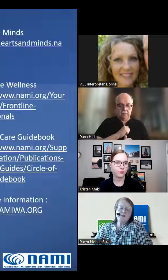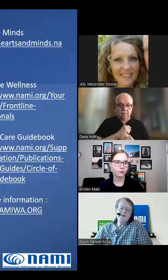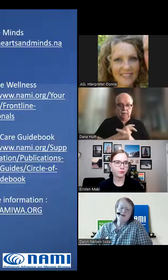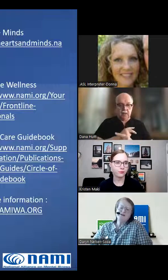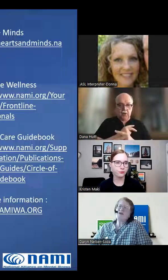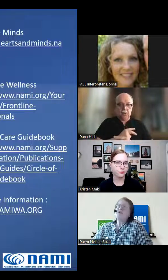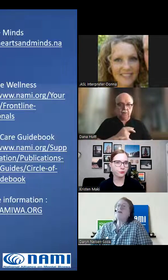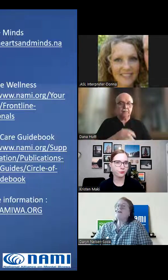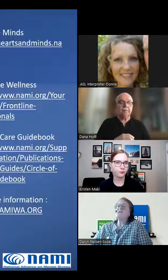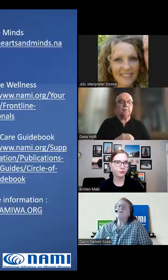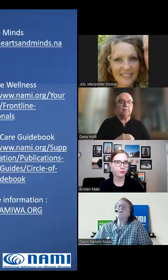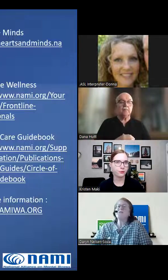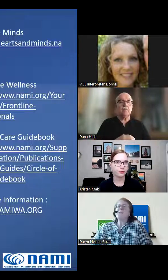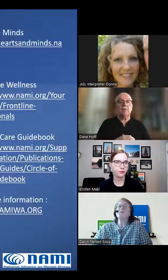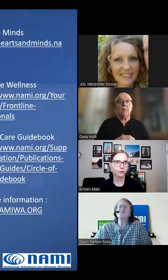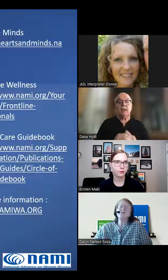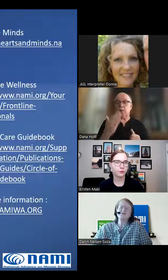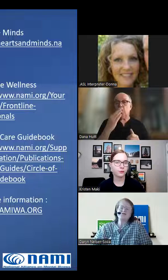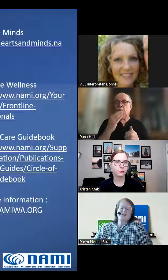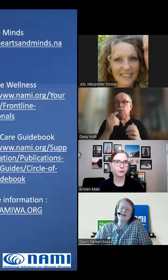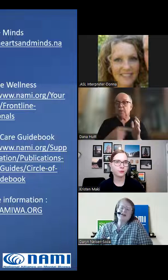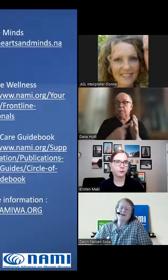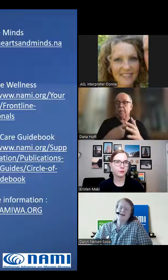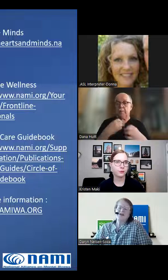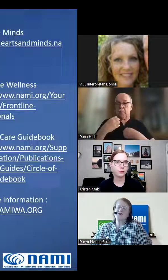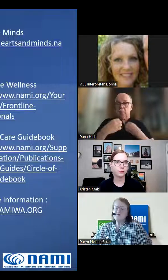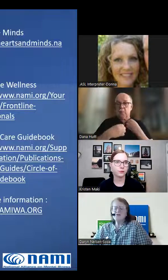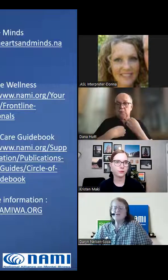through the Dementia Action Collaborative. A large portion